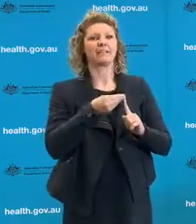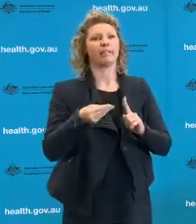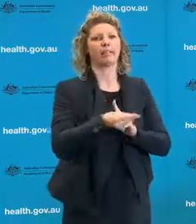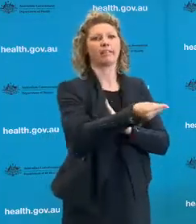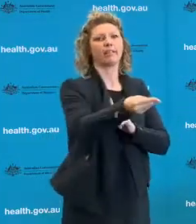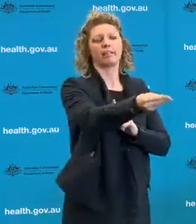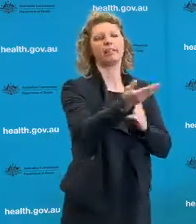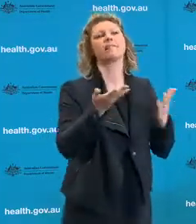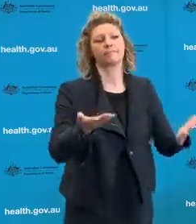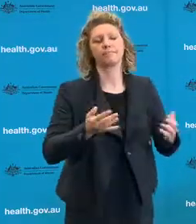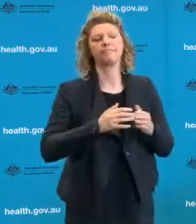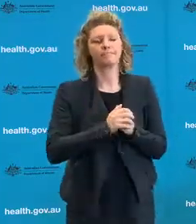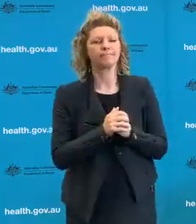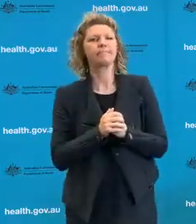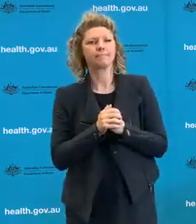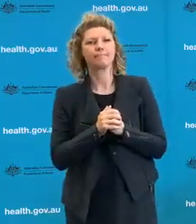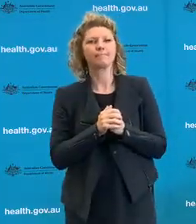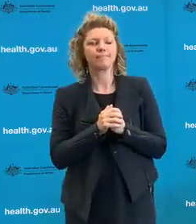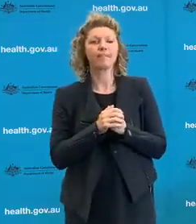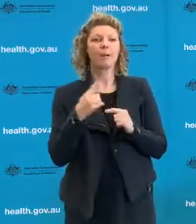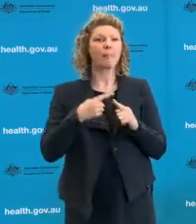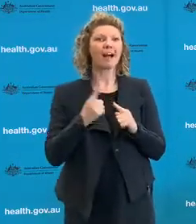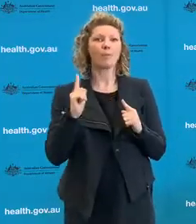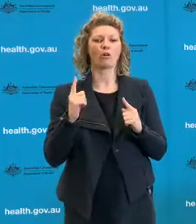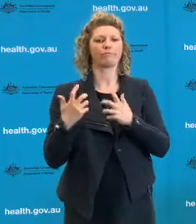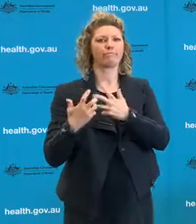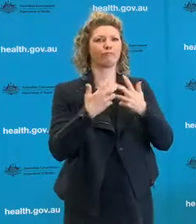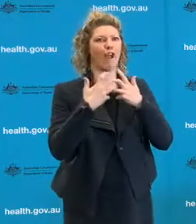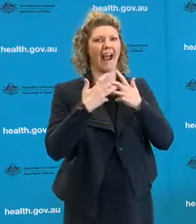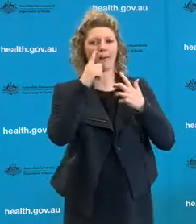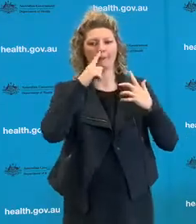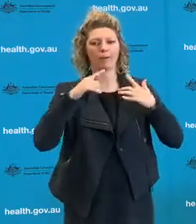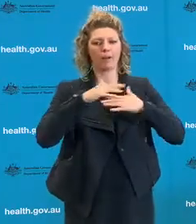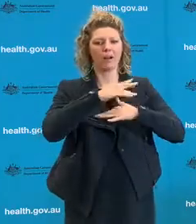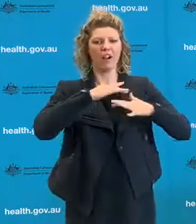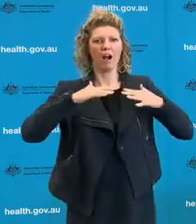crowds, which we see frequently.